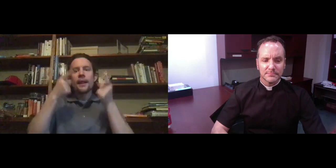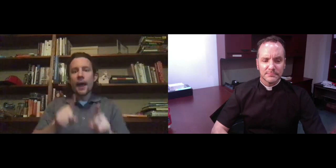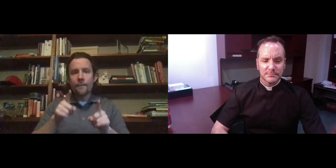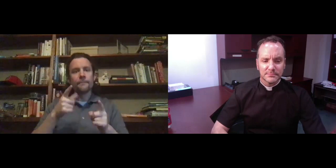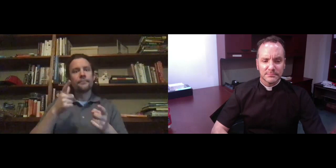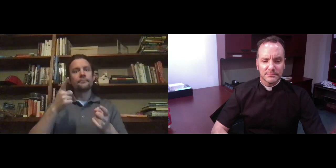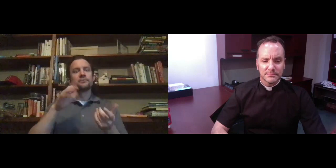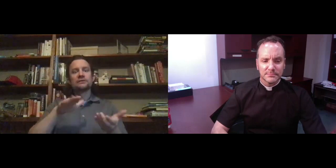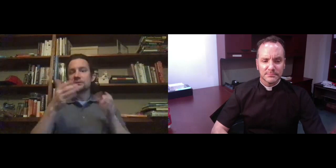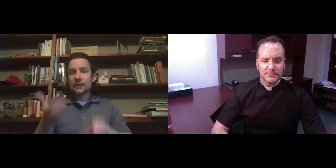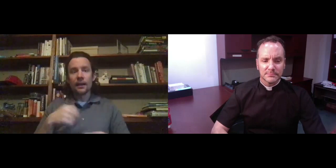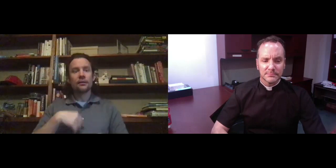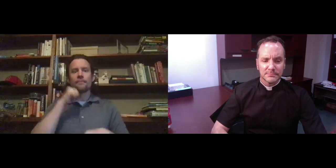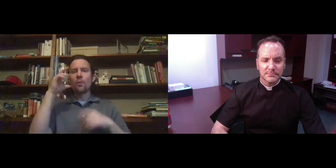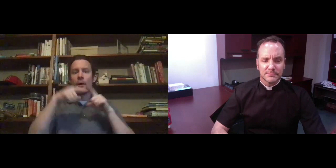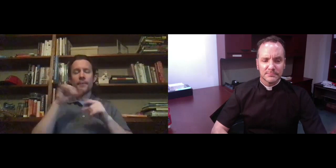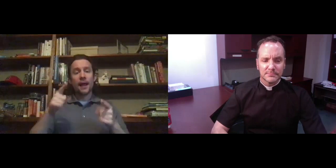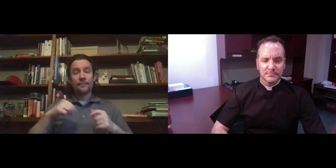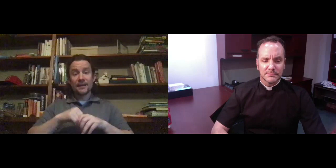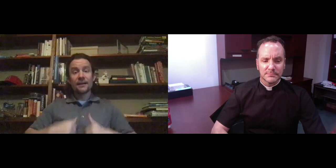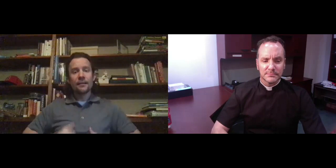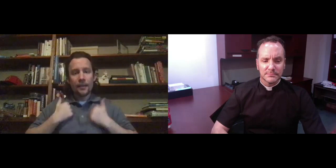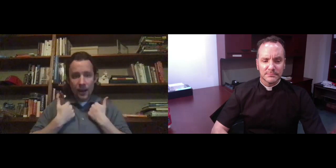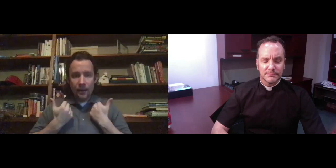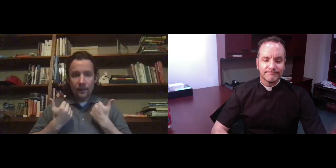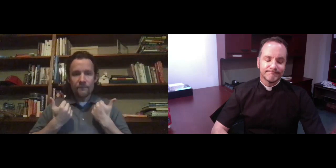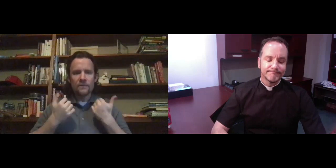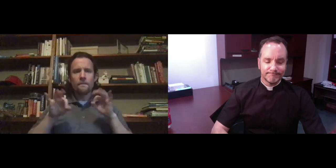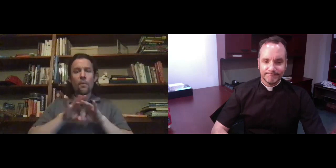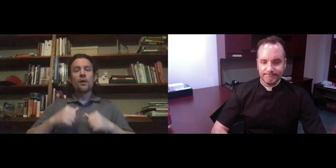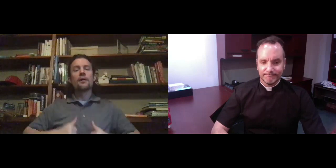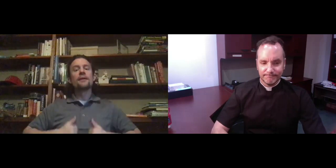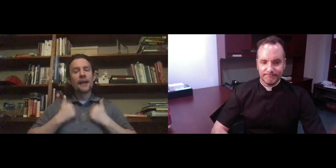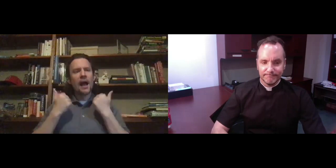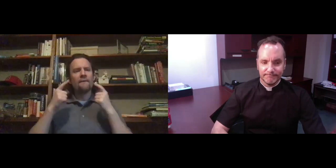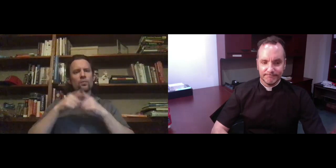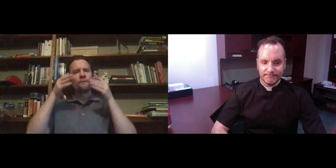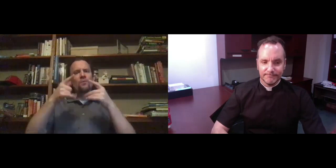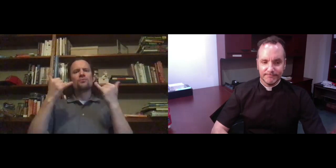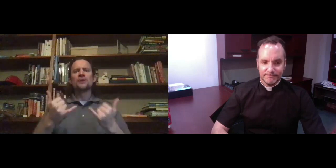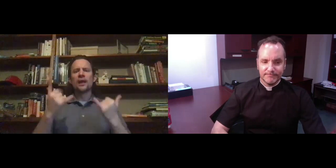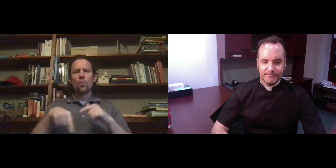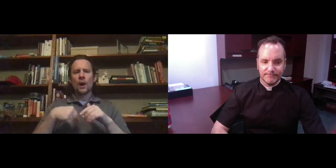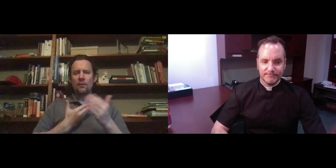servant and to follow him, even though i don't know what will happen next. I don't know what's going to happen at the end of my life,